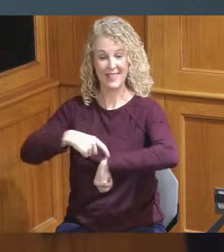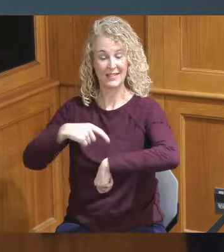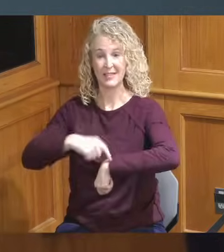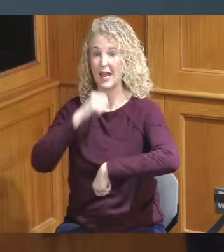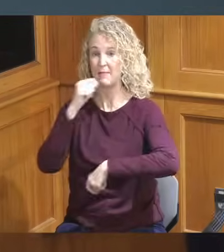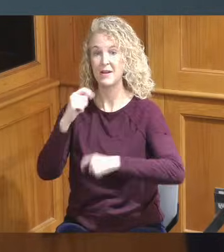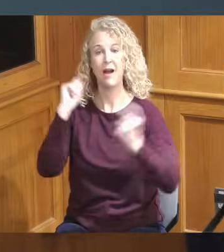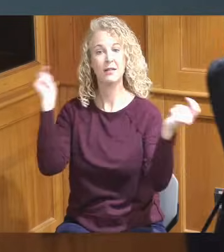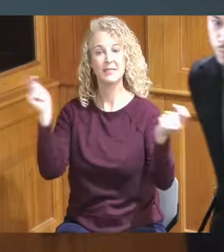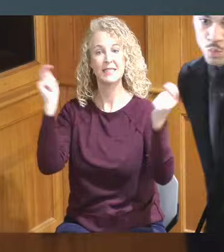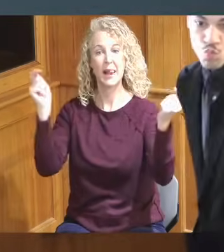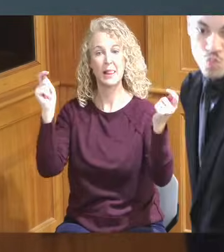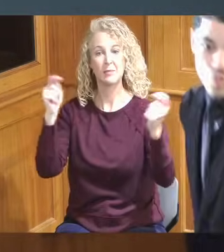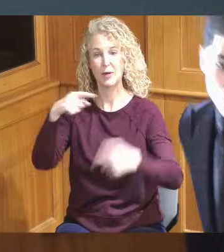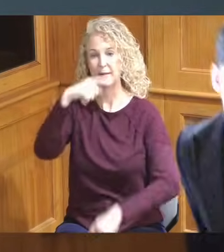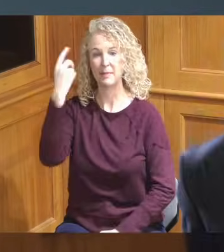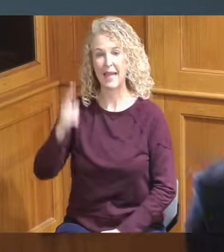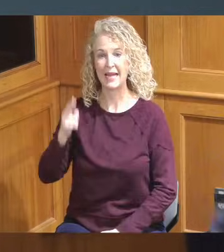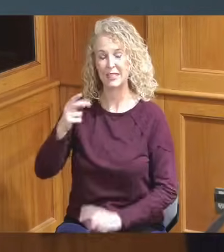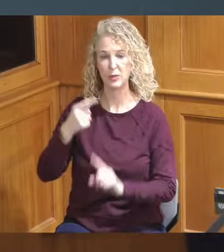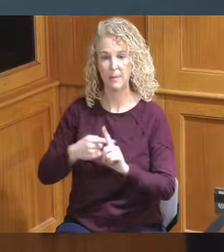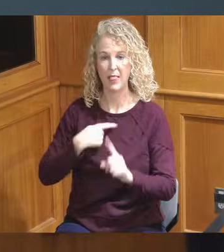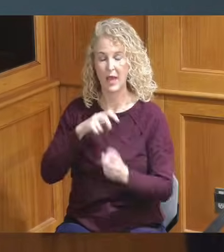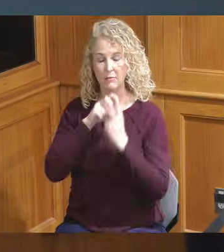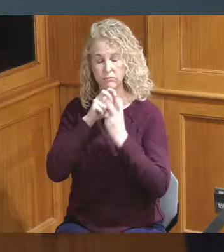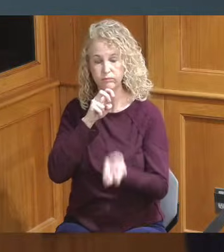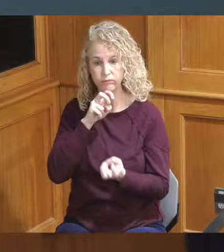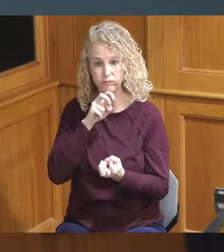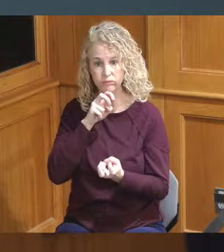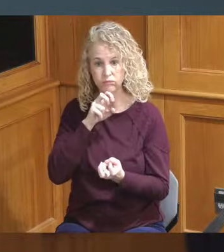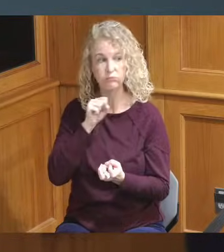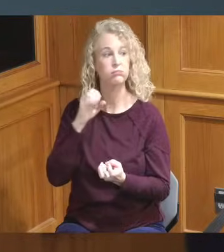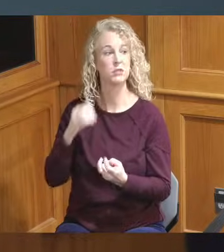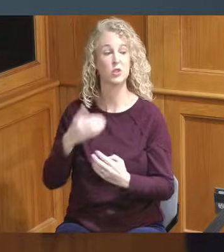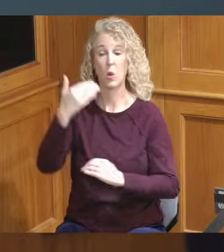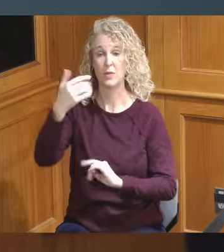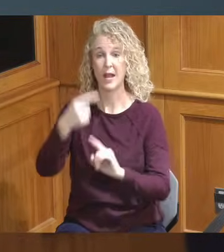Month. And I don't know why I couldn't believe it. So immediately the next month in February,